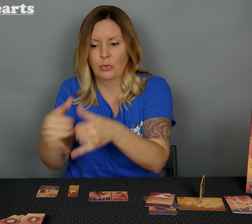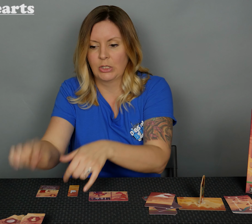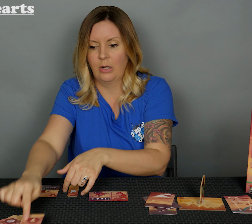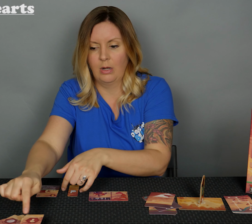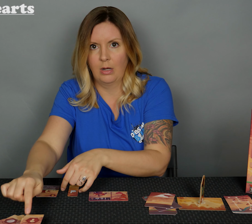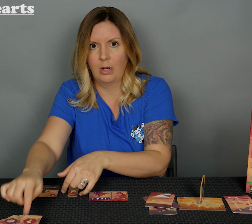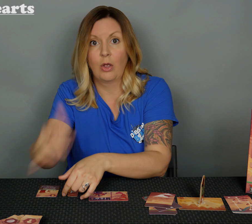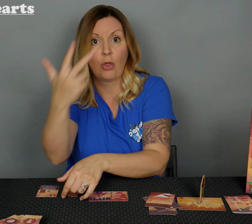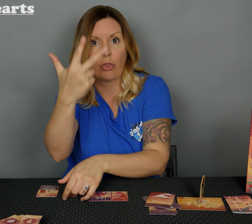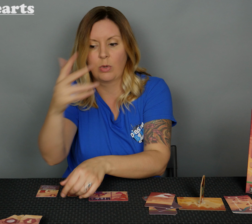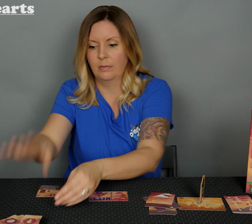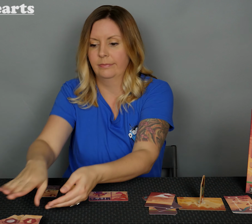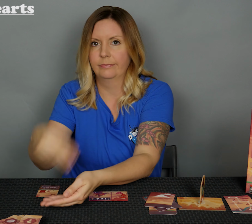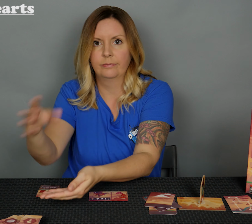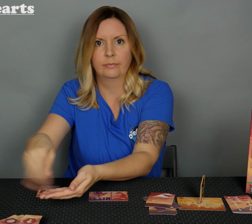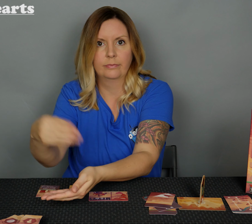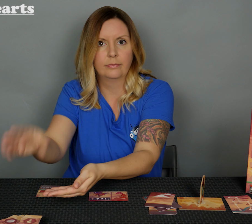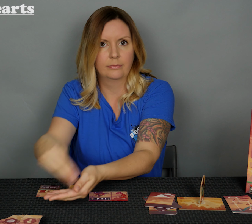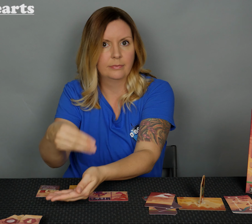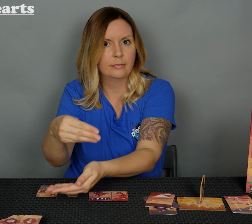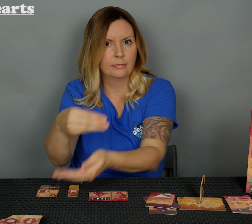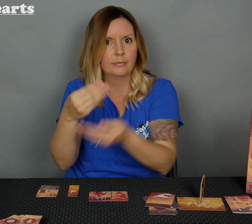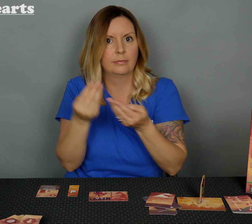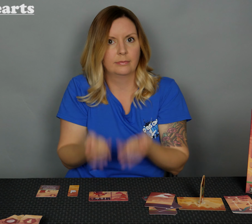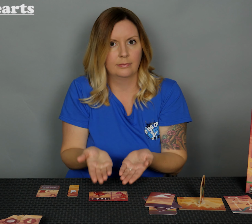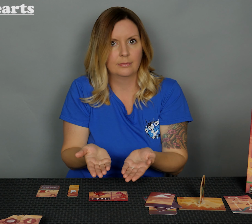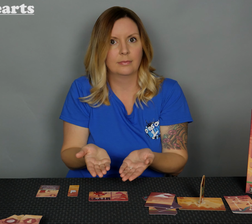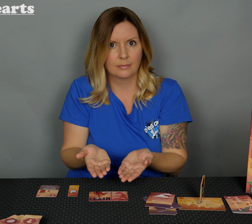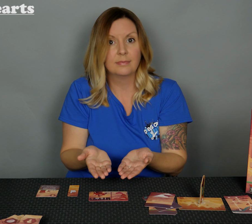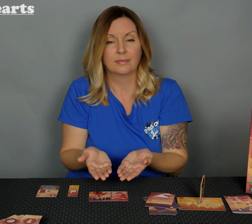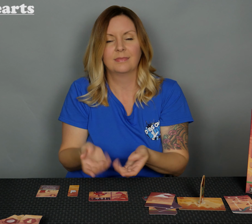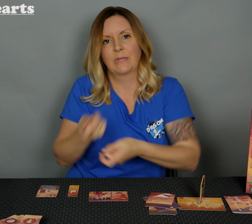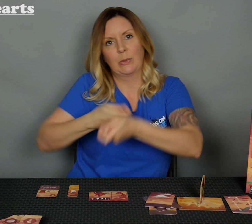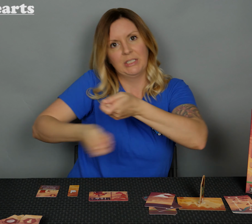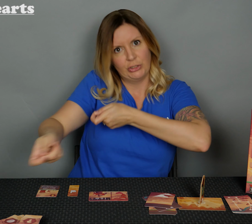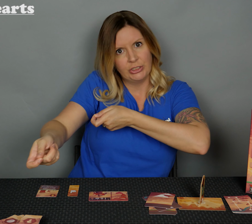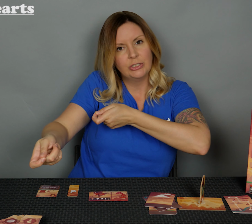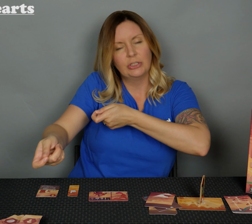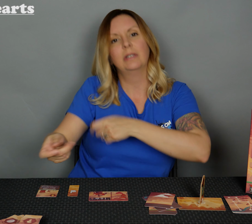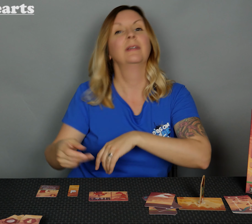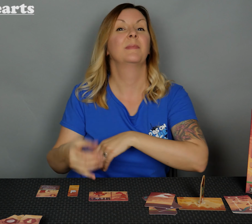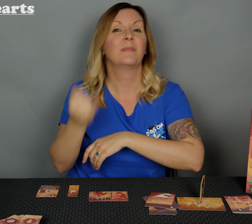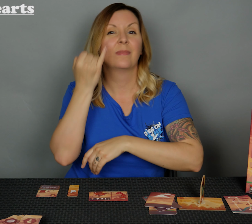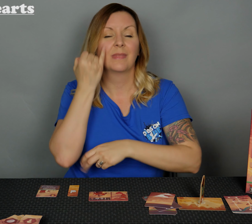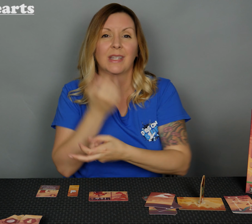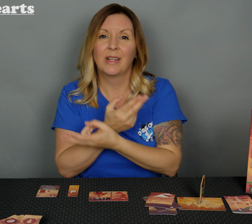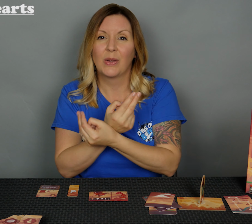cards.